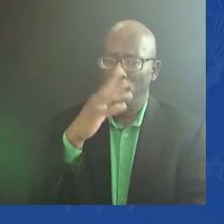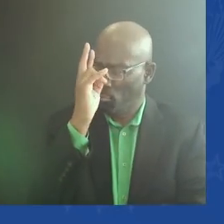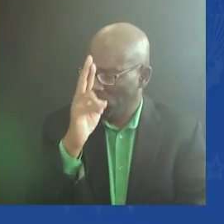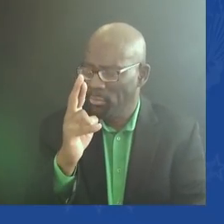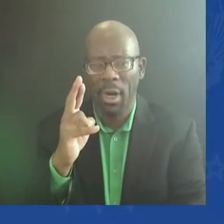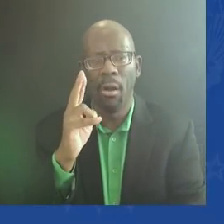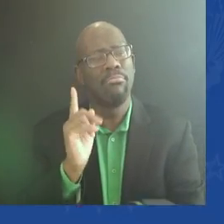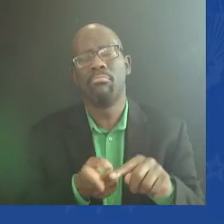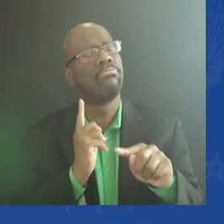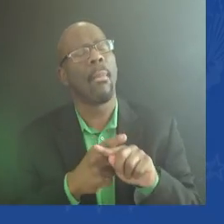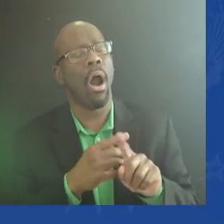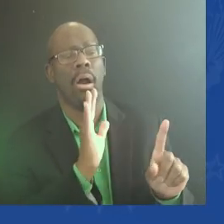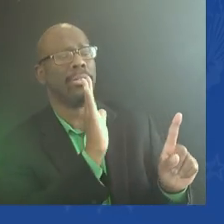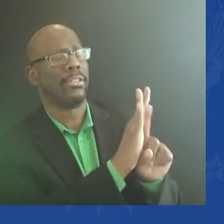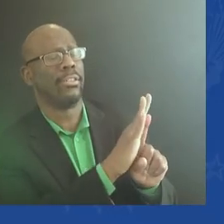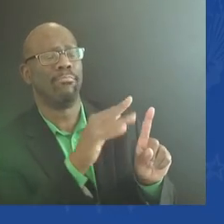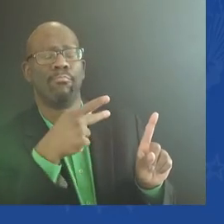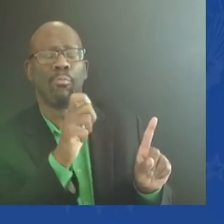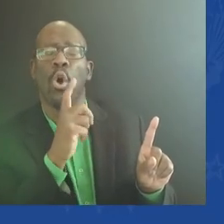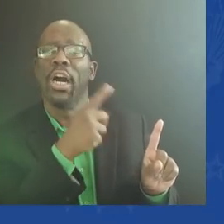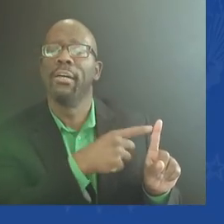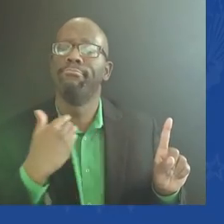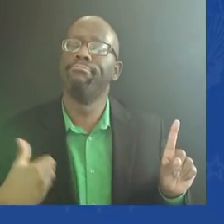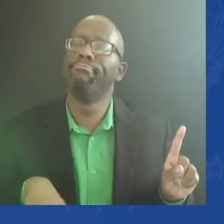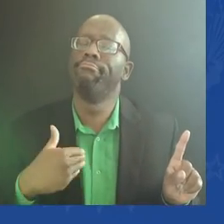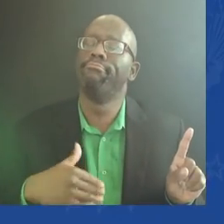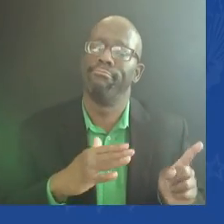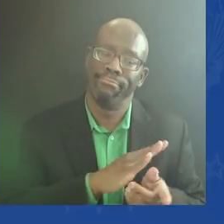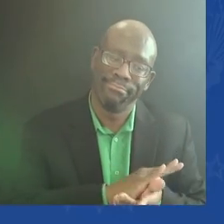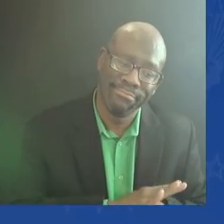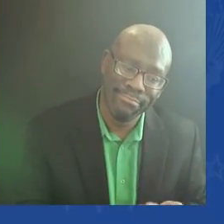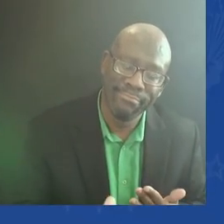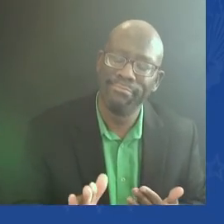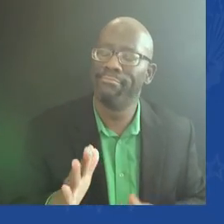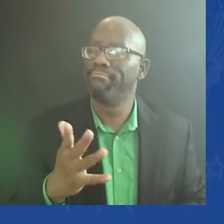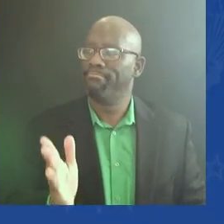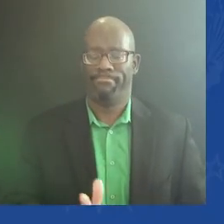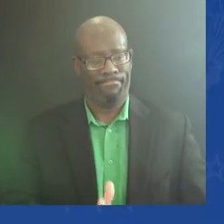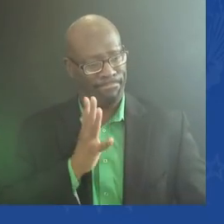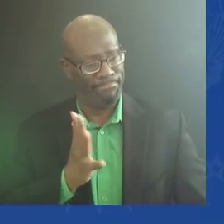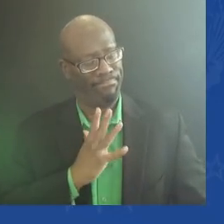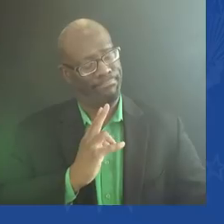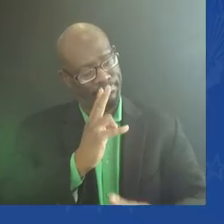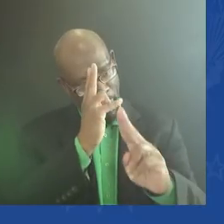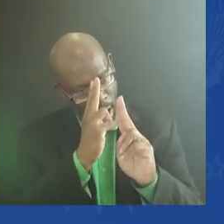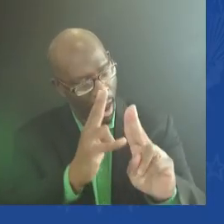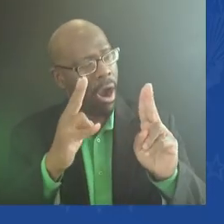And I -- he -- and we keep in touch.